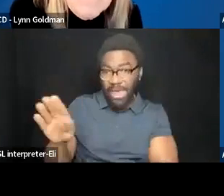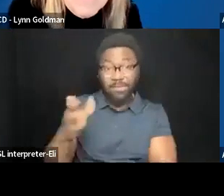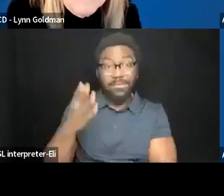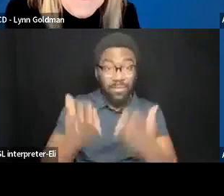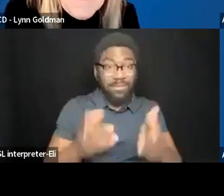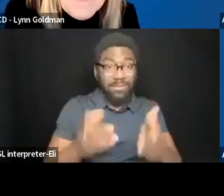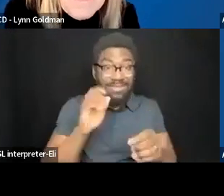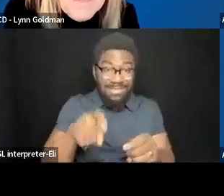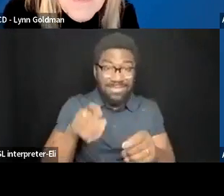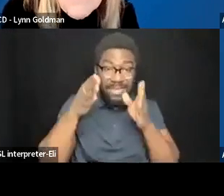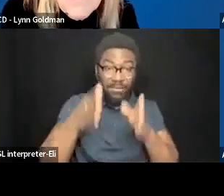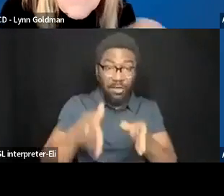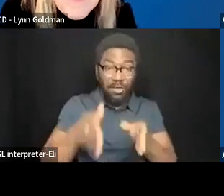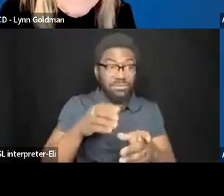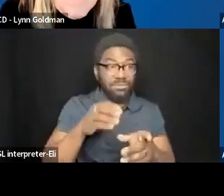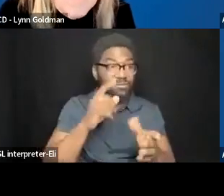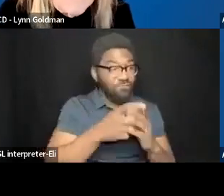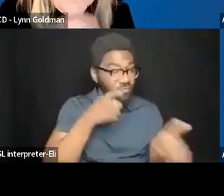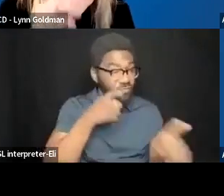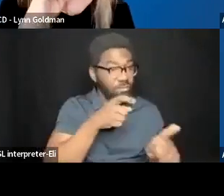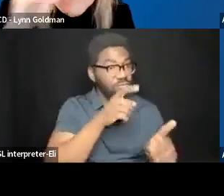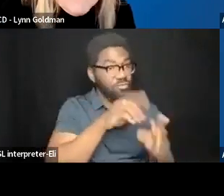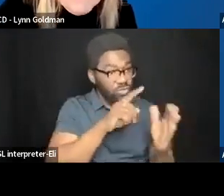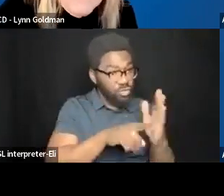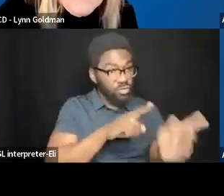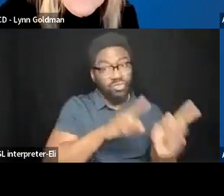to help make that happen, even though that's not where they generally work.